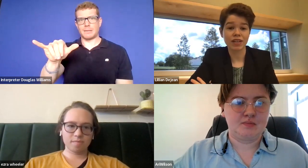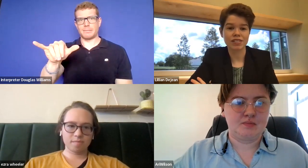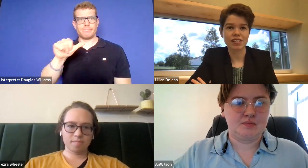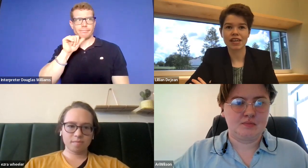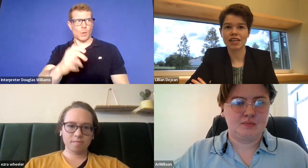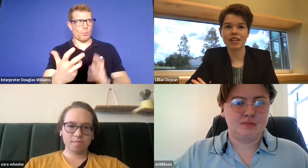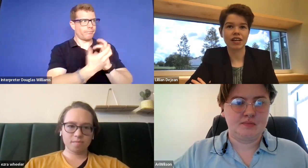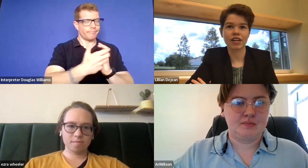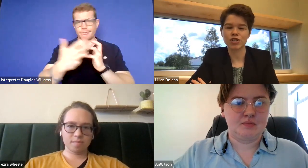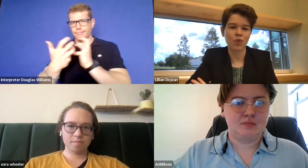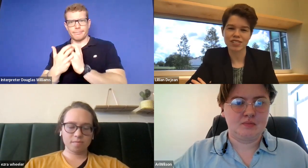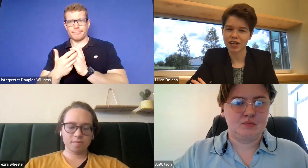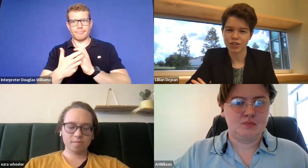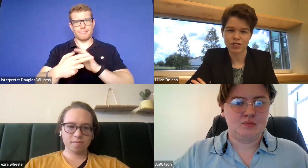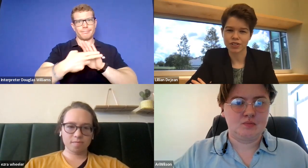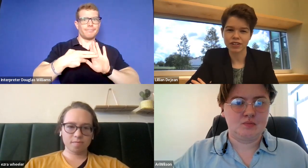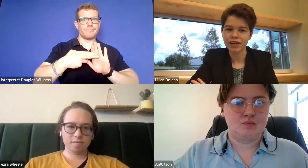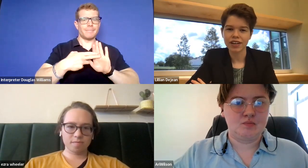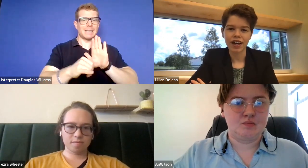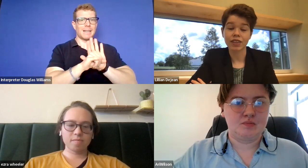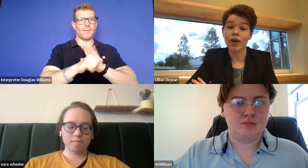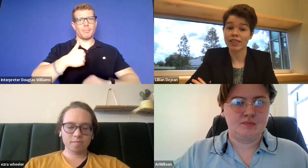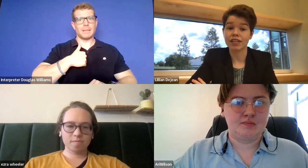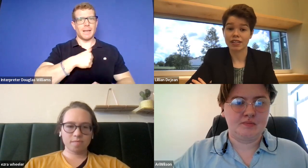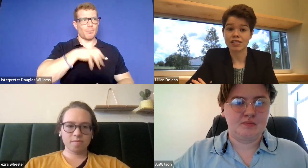Because it it just wasn't understood and the way that it needed to be.